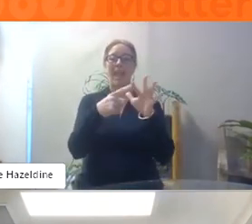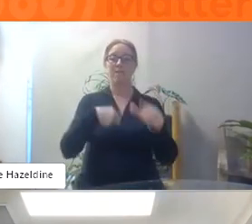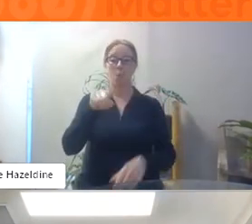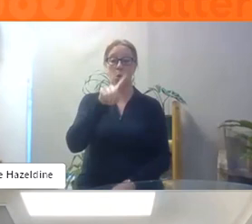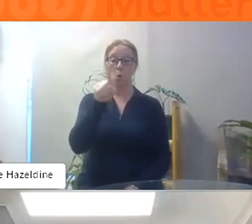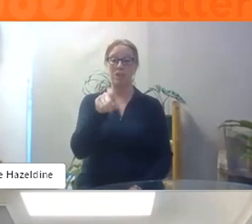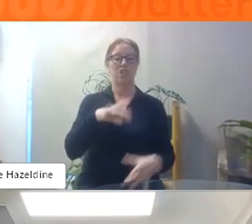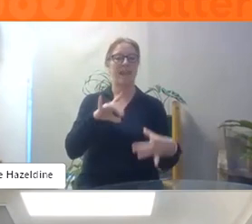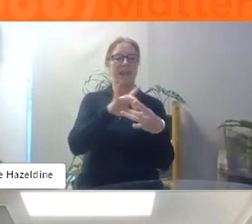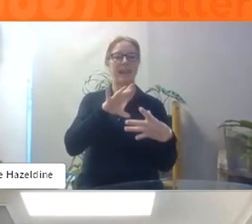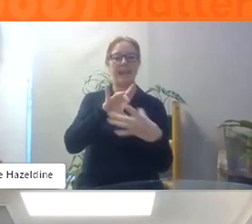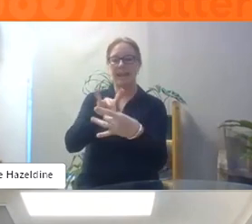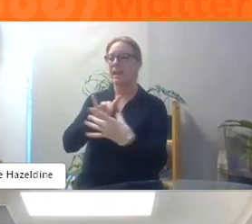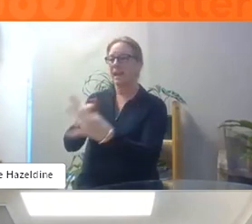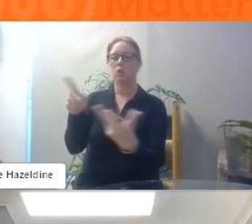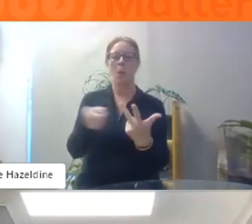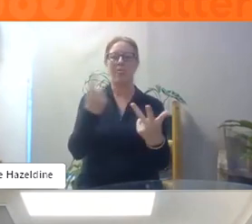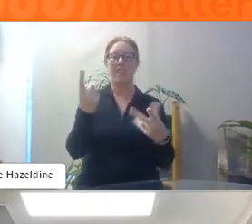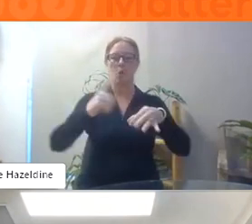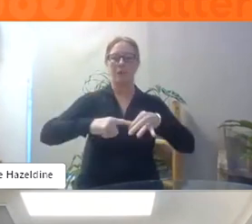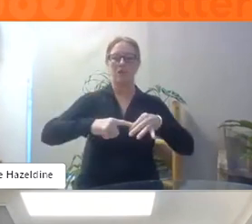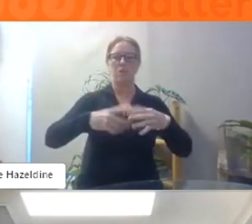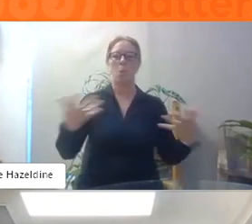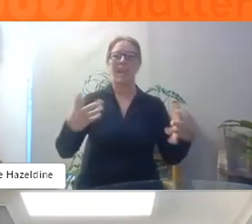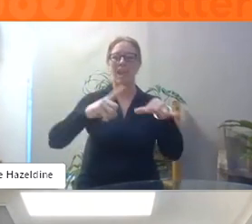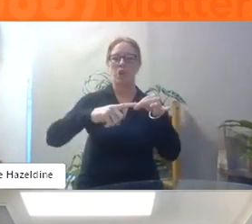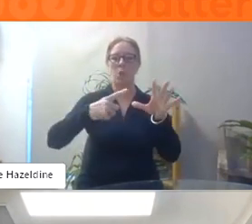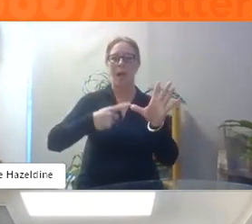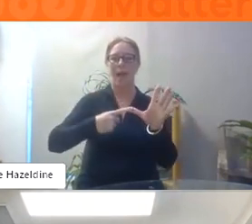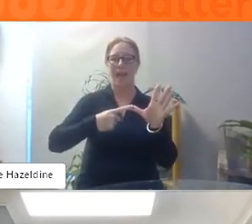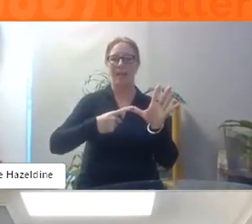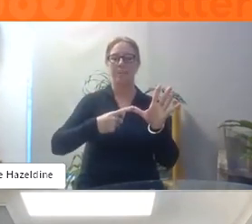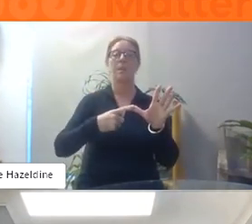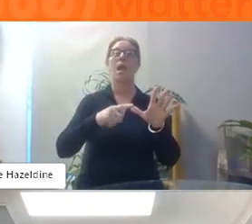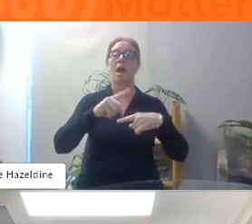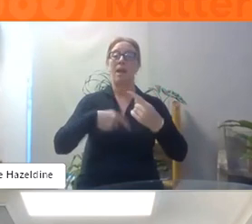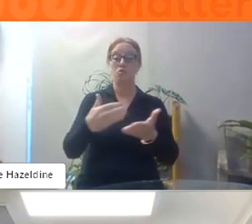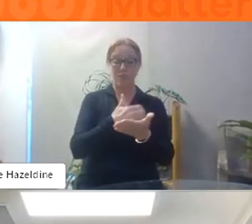questions that are in the Q&A around resourcing and funding and decision-making